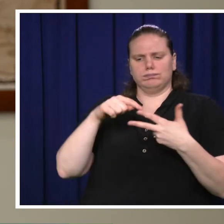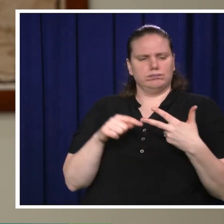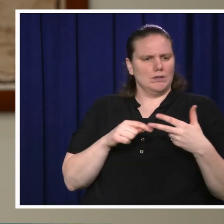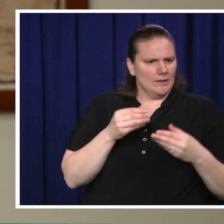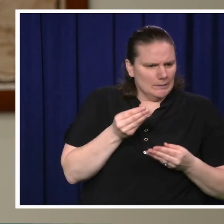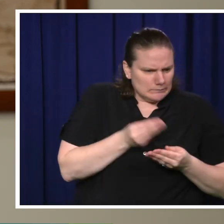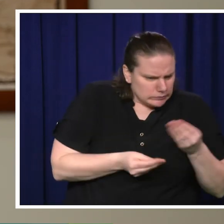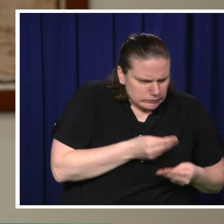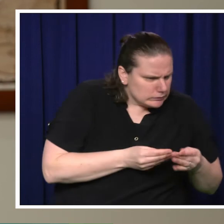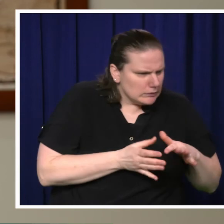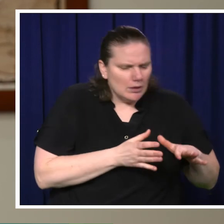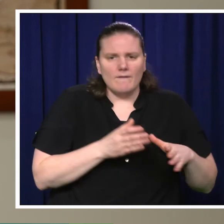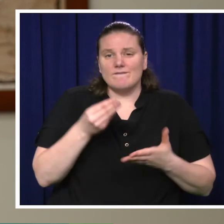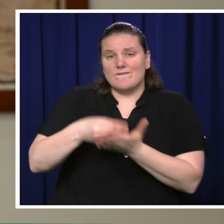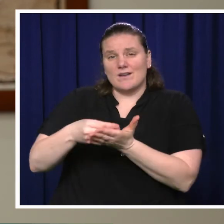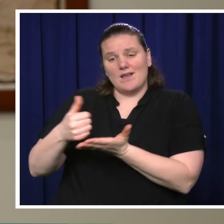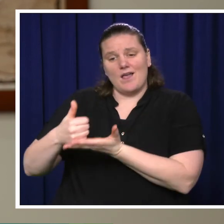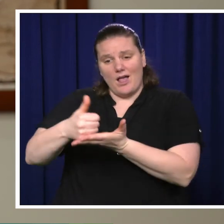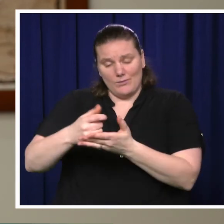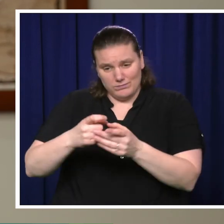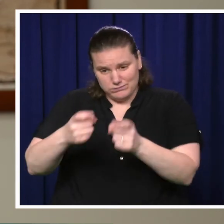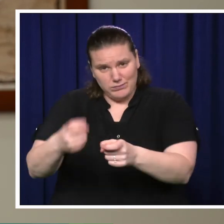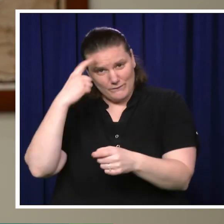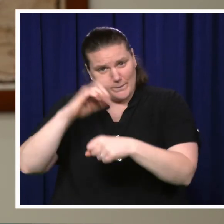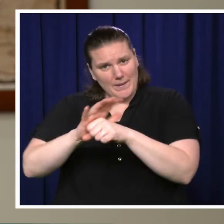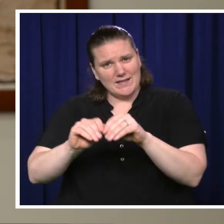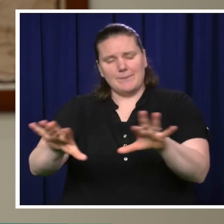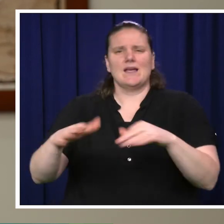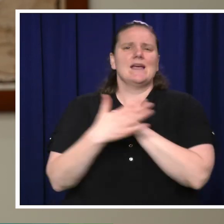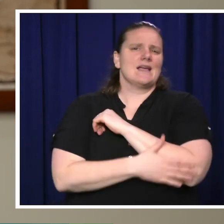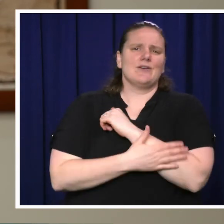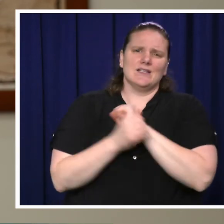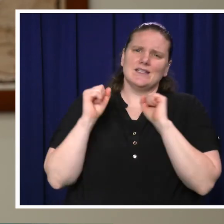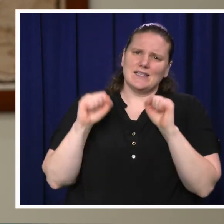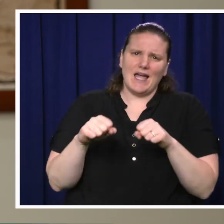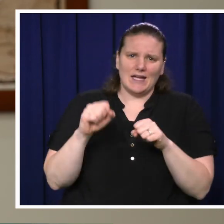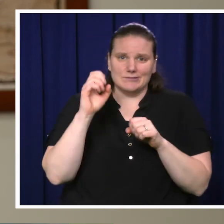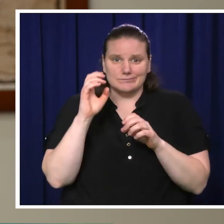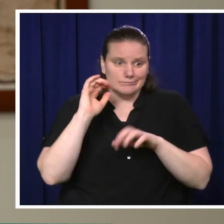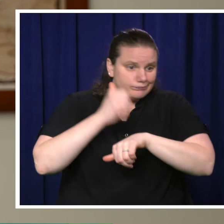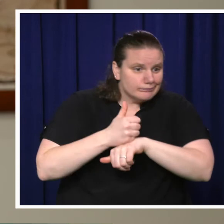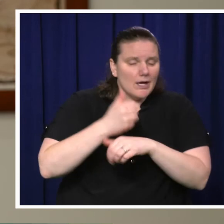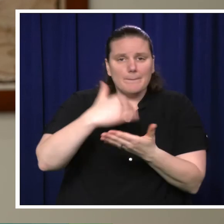Due to these strategic changes, as well as funding received to assist with a pandemic, the county was able to come within